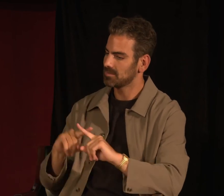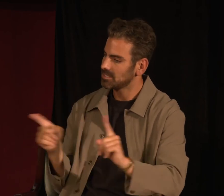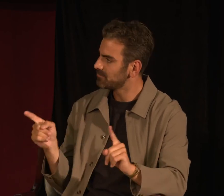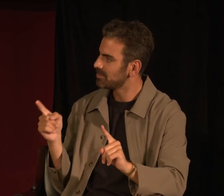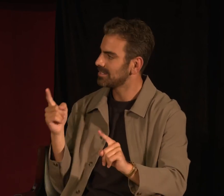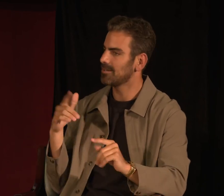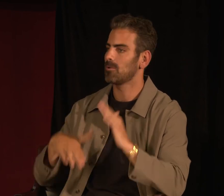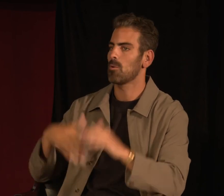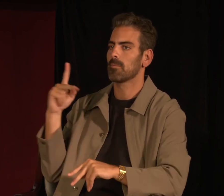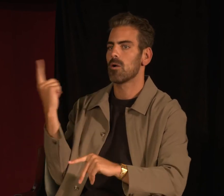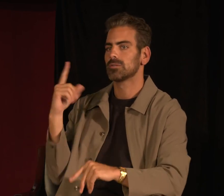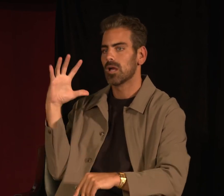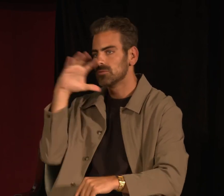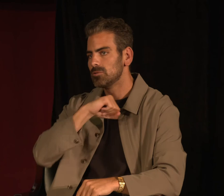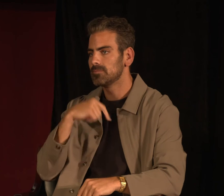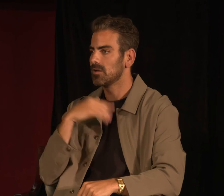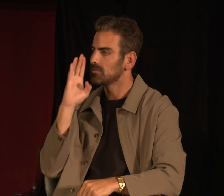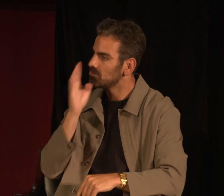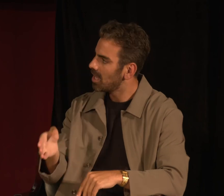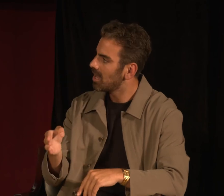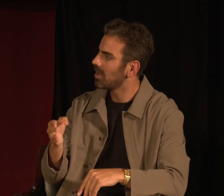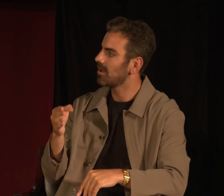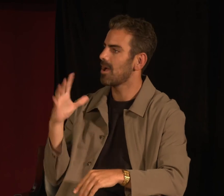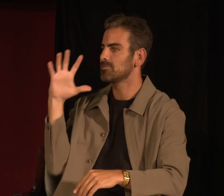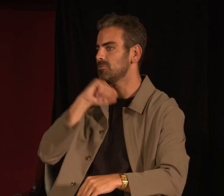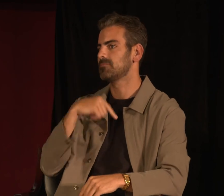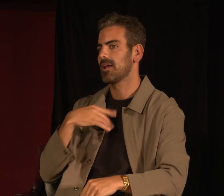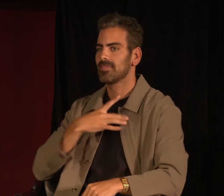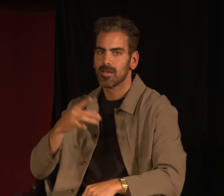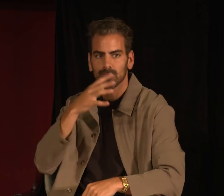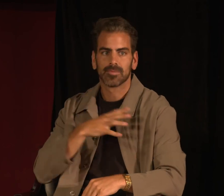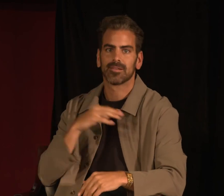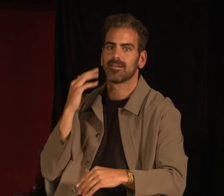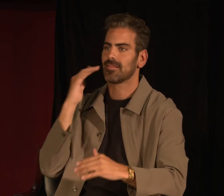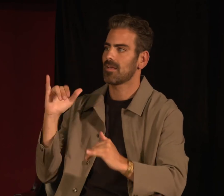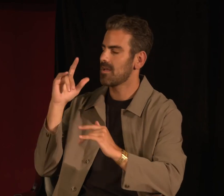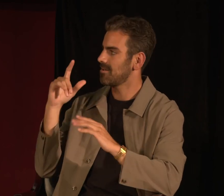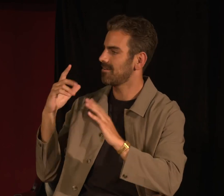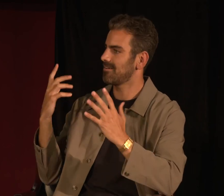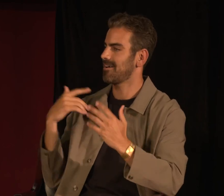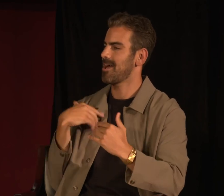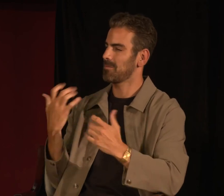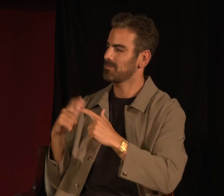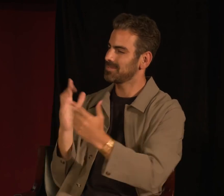wanted to talk about how growing up, I felt different. And I always assumed that I was straight or that I had to like women.